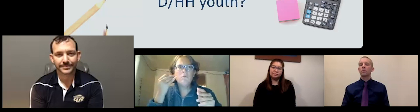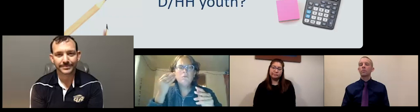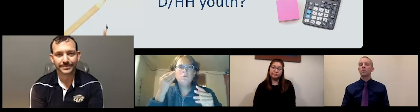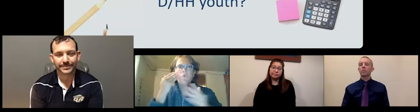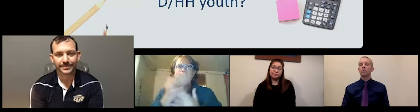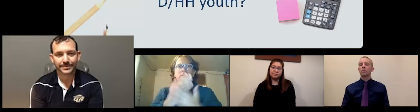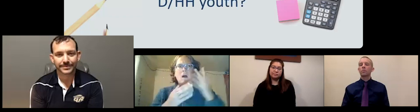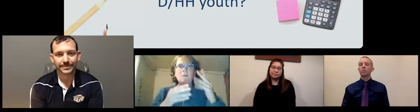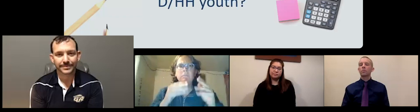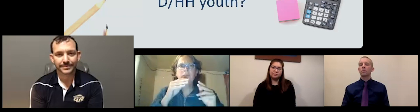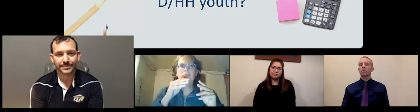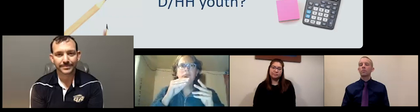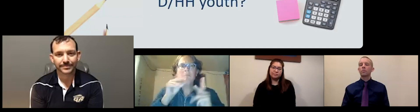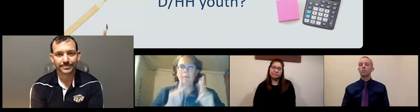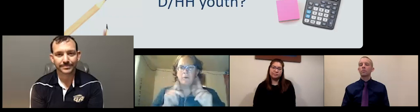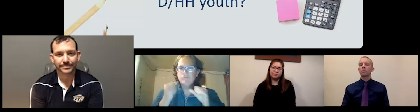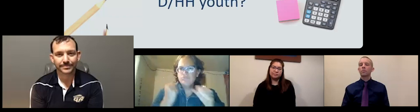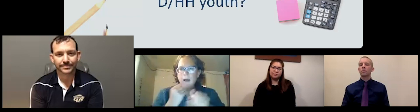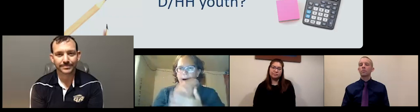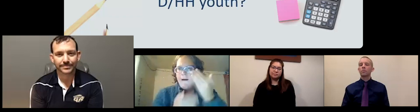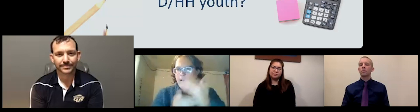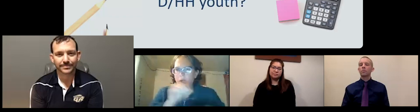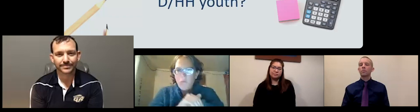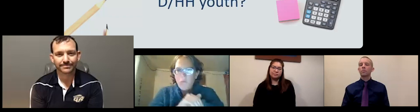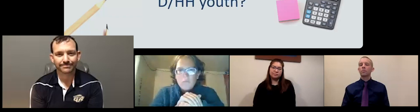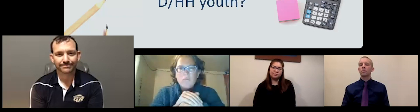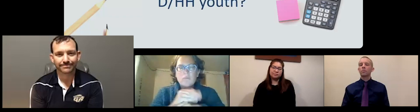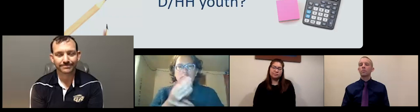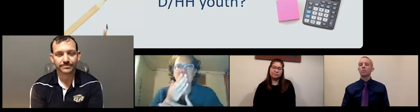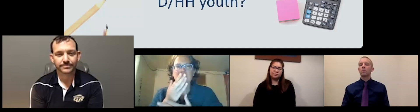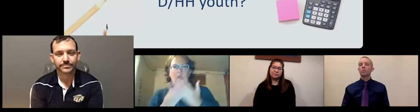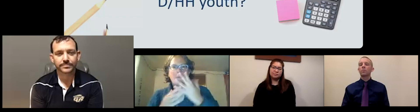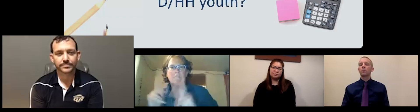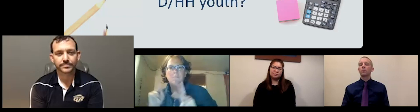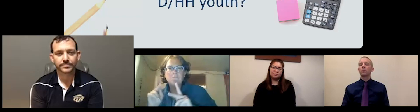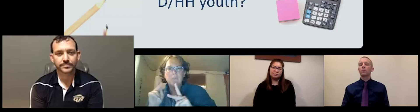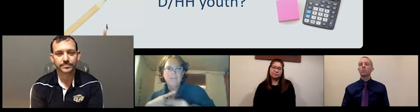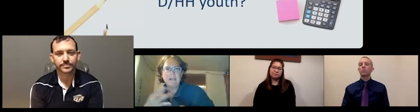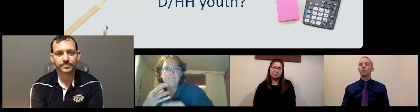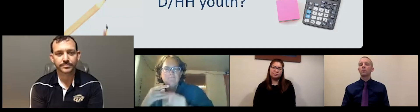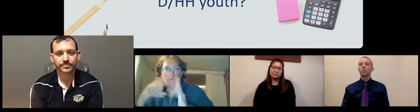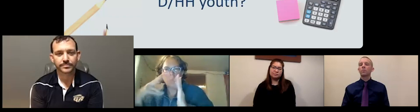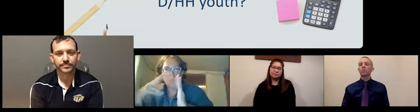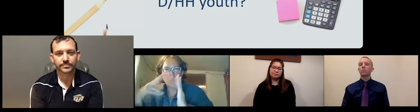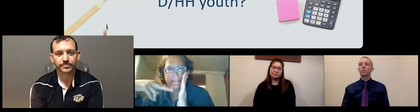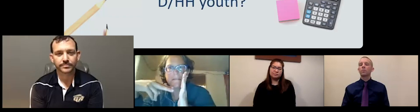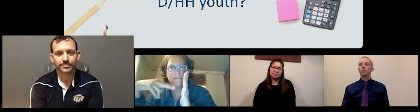Some people are very hands-on and some people like to read.